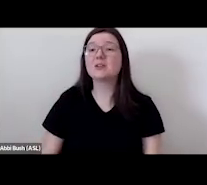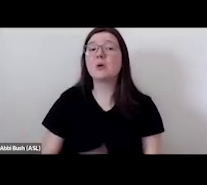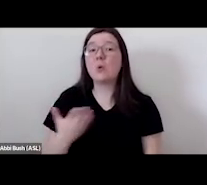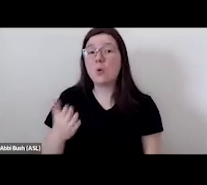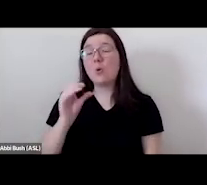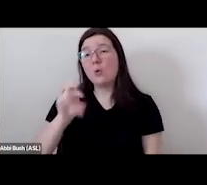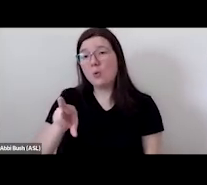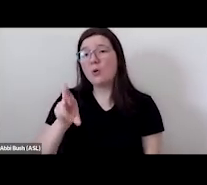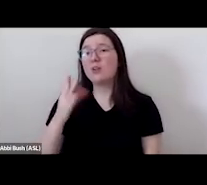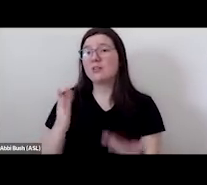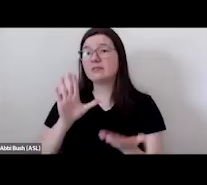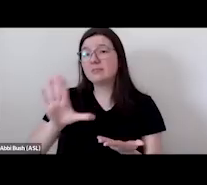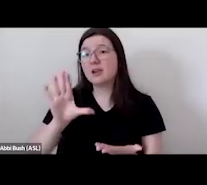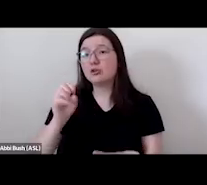where their encampment is and what's happening.